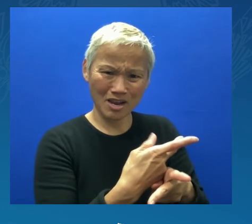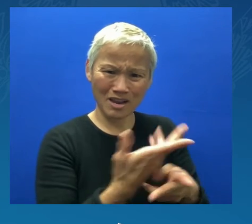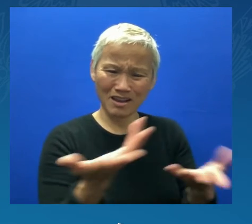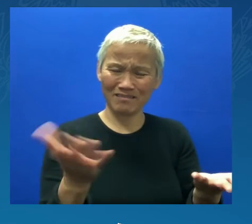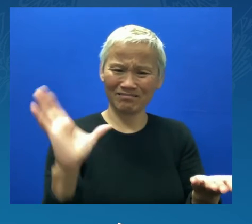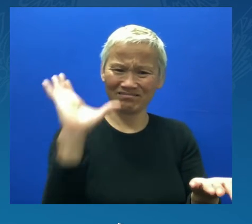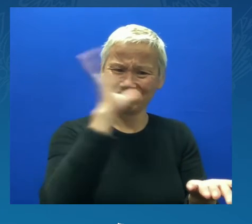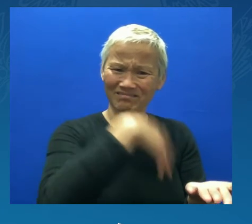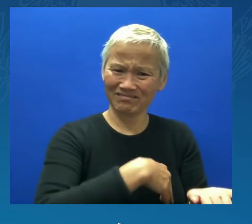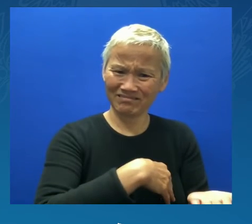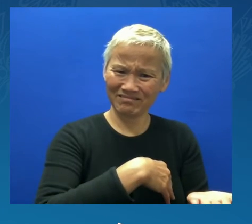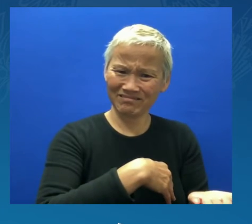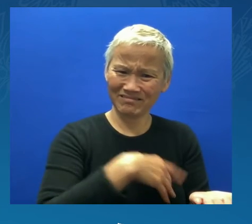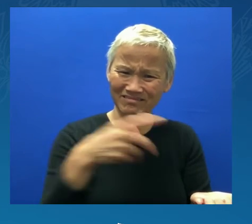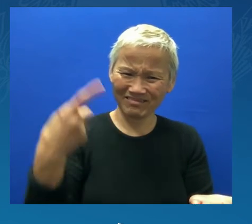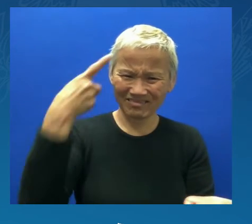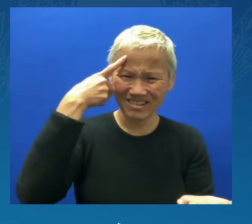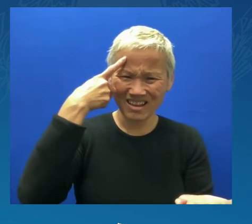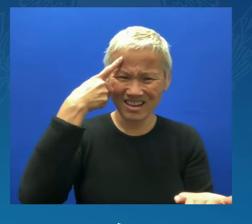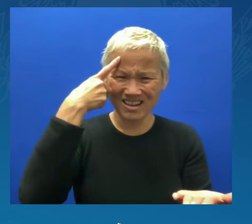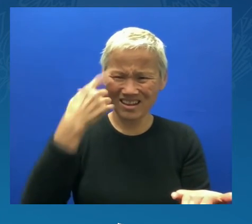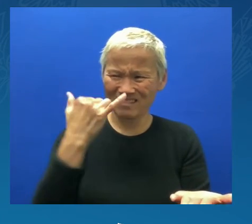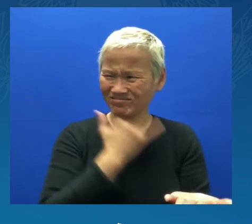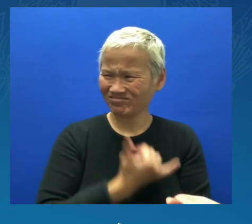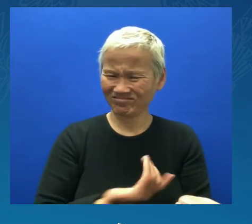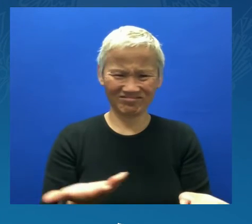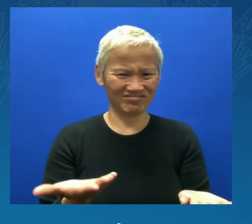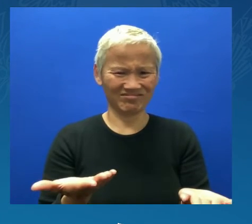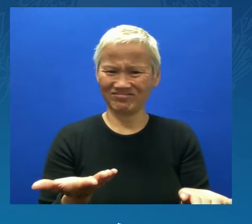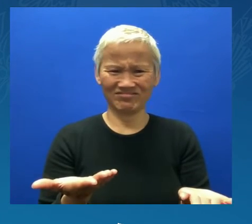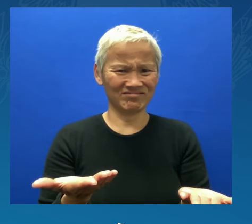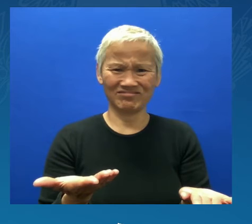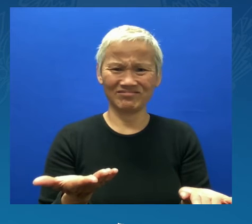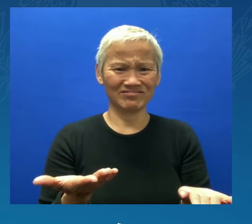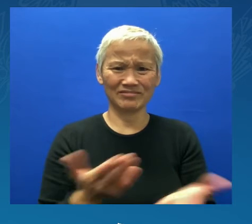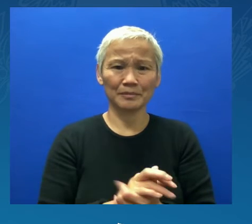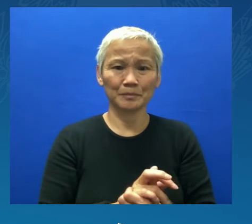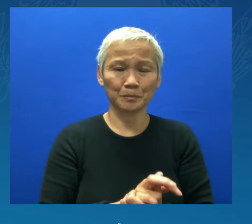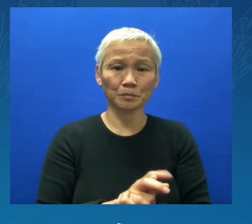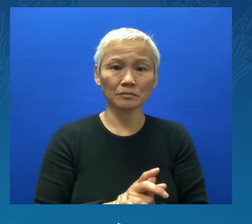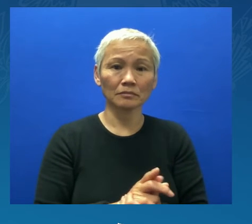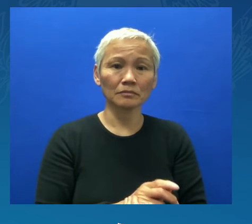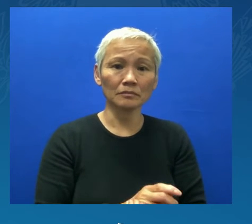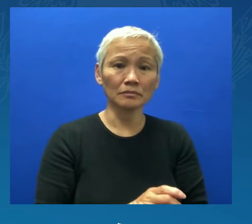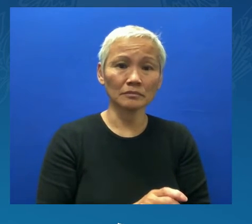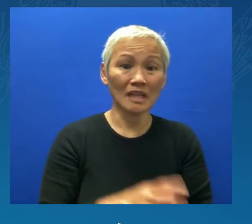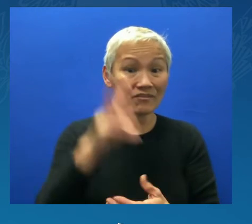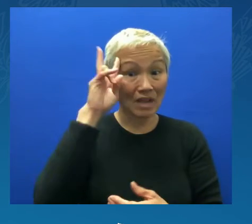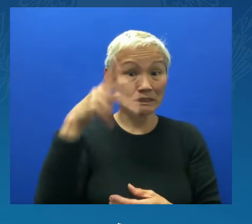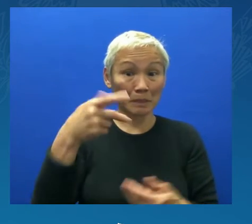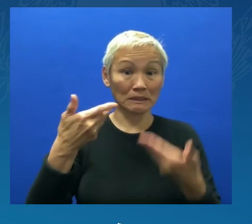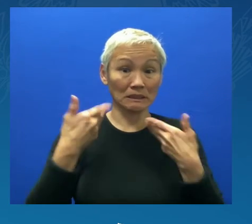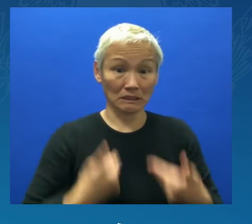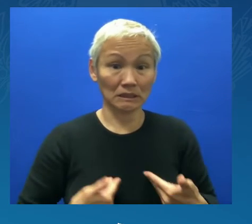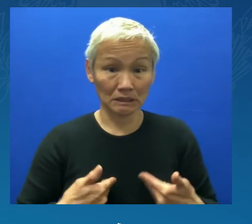You know, as Vice President, I have now met with --